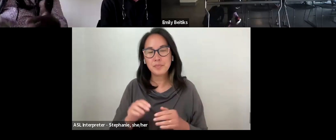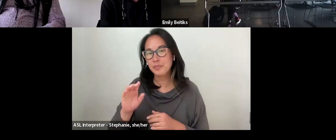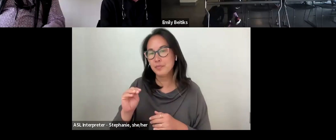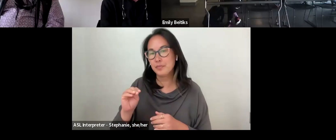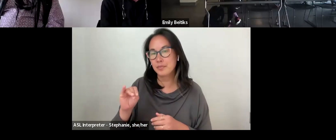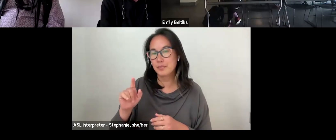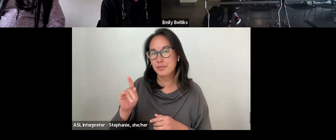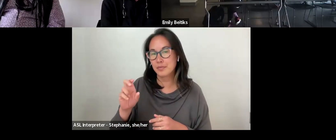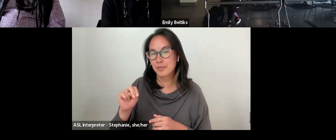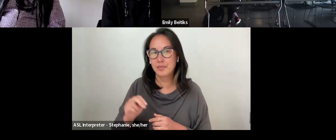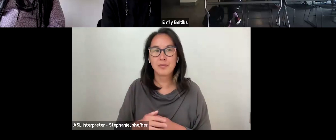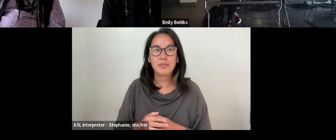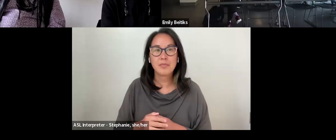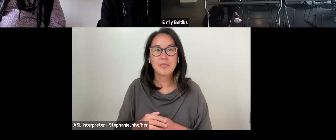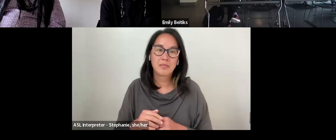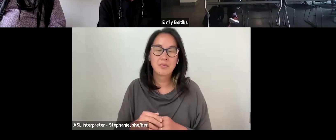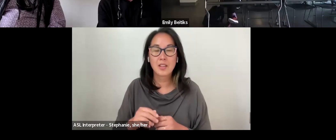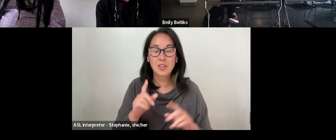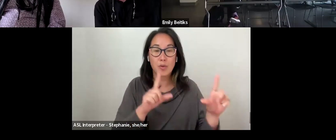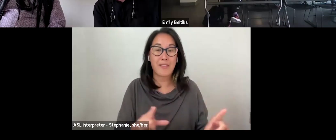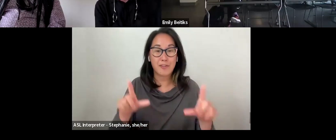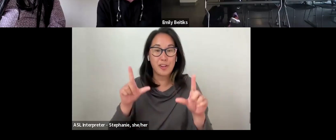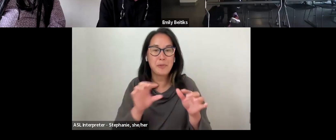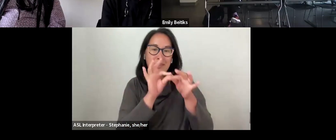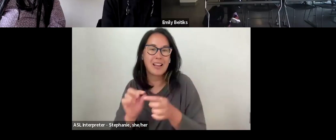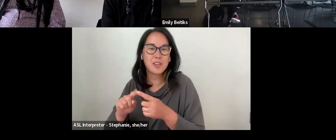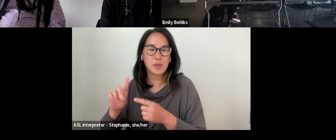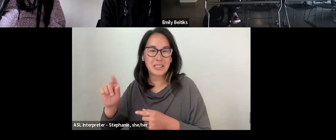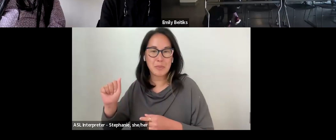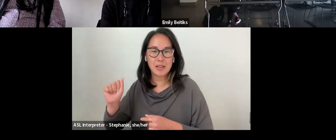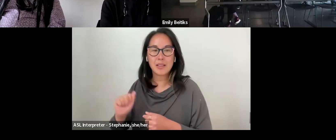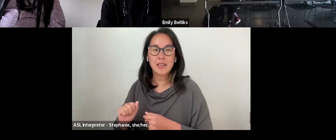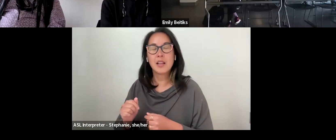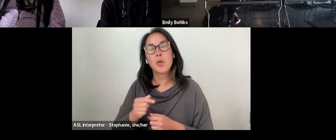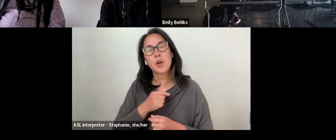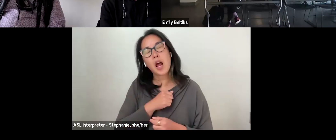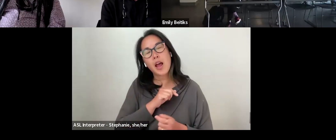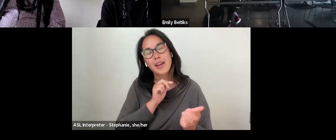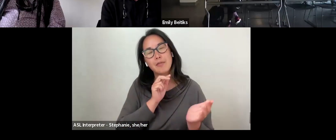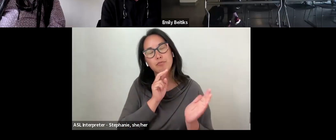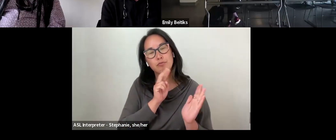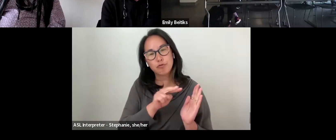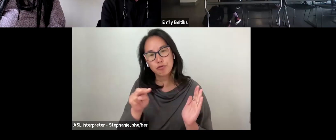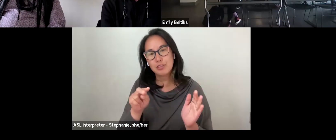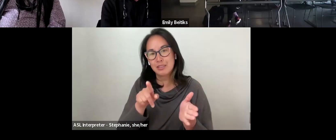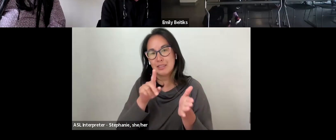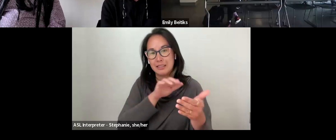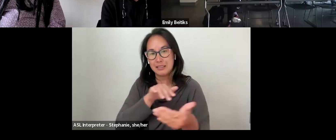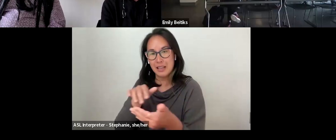of creating a sort of a disability connection. You know, when I read through the studies, I think I was struck by two things.